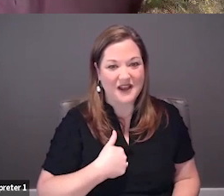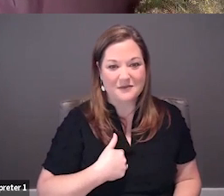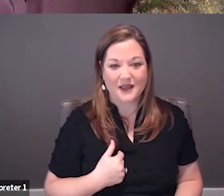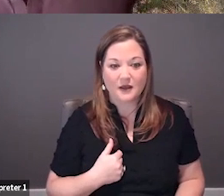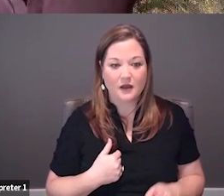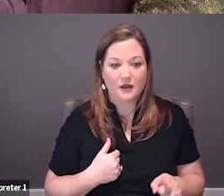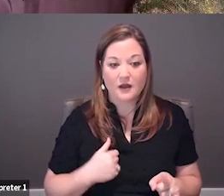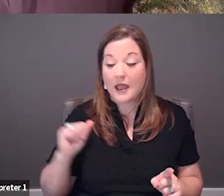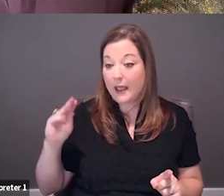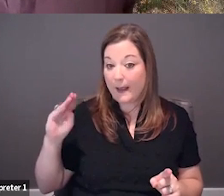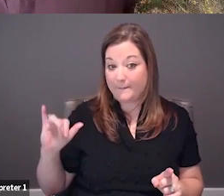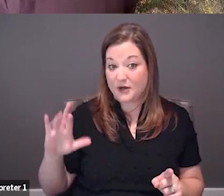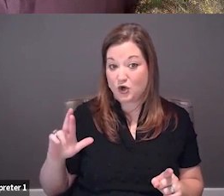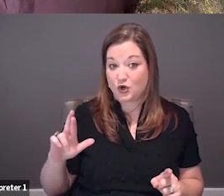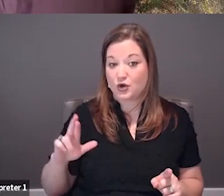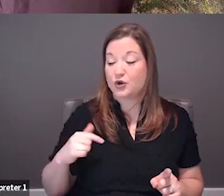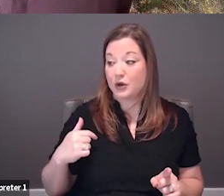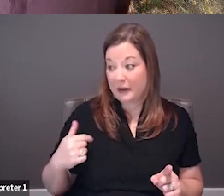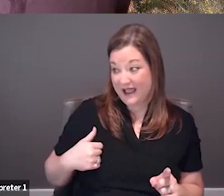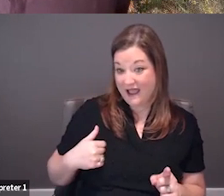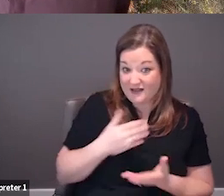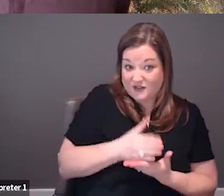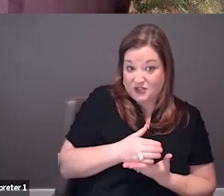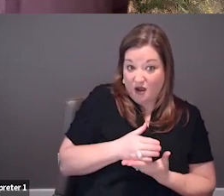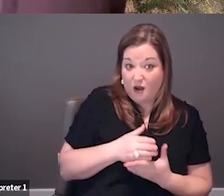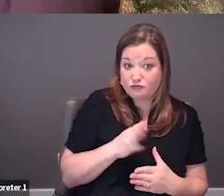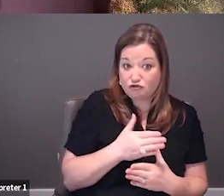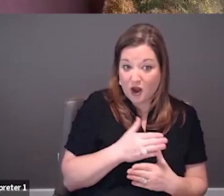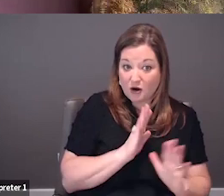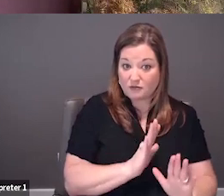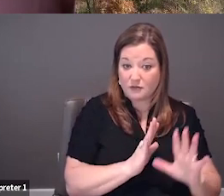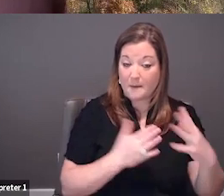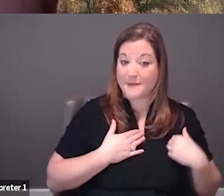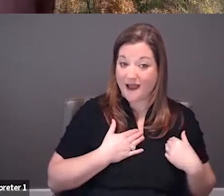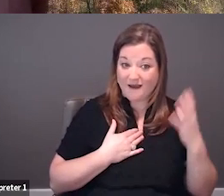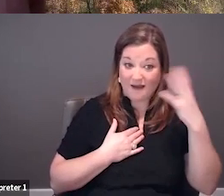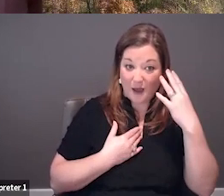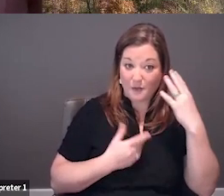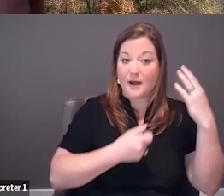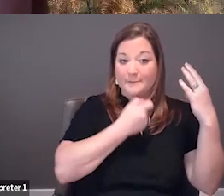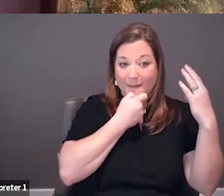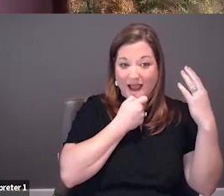I have stopped sharing. I am going to turn off my camera and microphone and let you take it away.